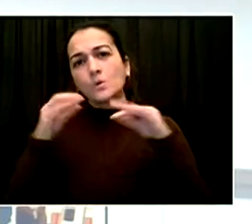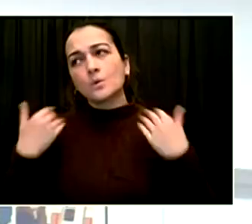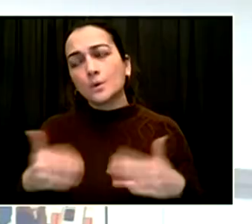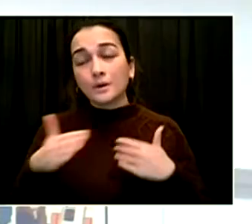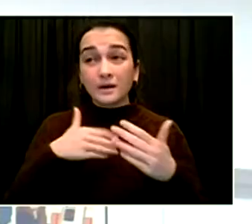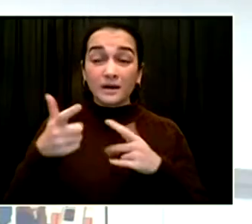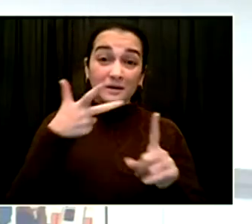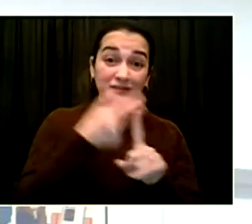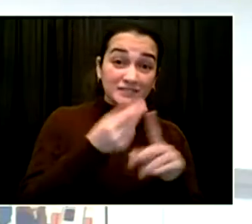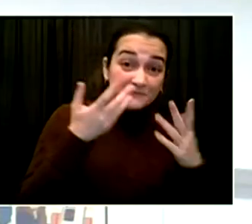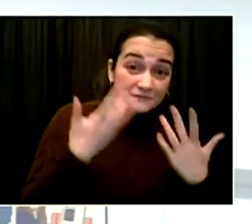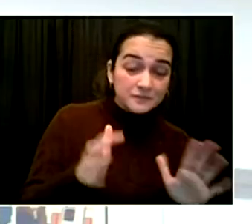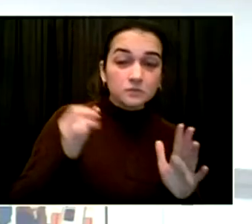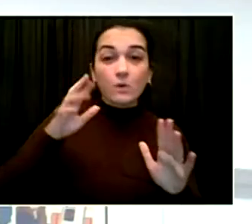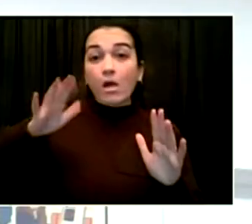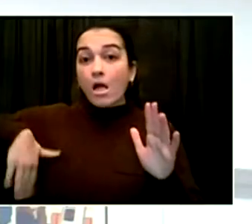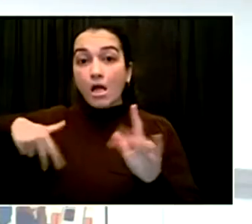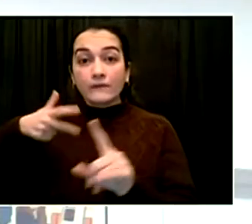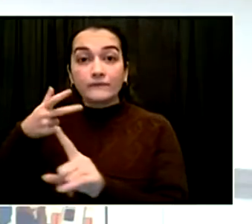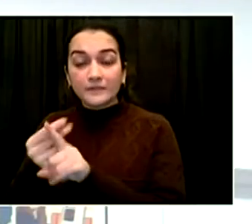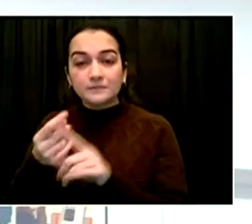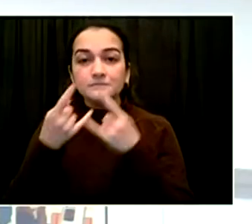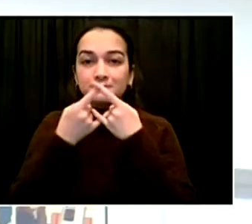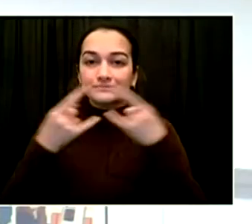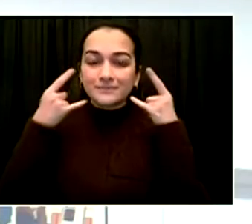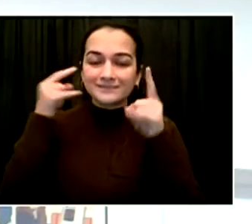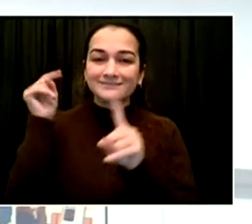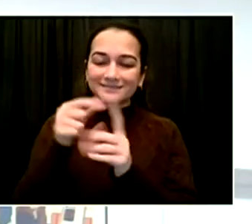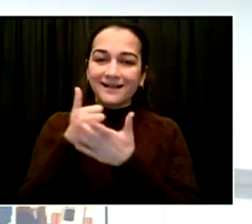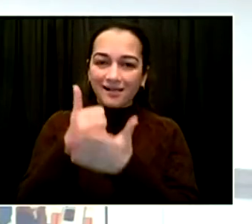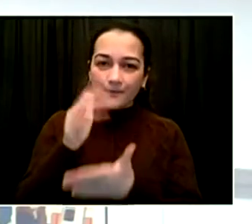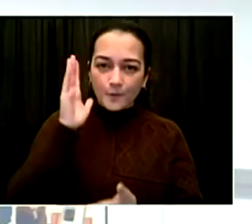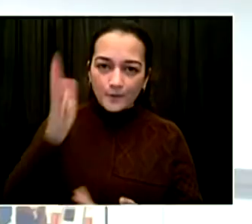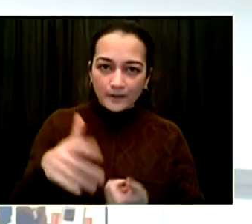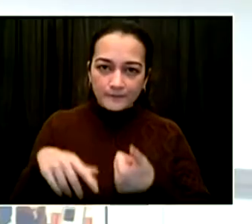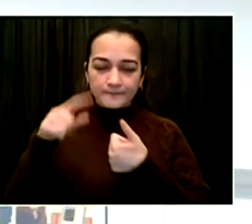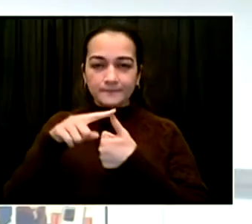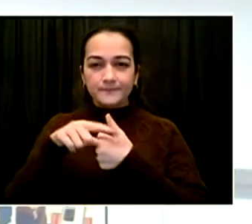WE DO HAVE A UNIVERSAL MASK MANDATE REGARDLESS OF VACCINATION STATUS FOR ALL